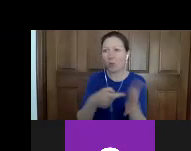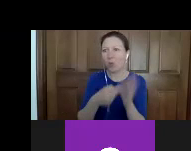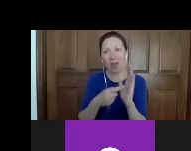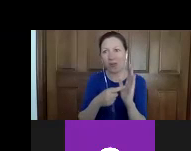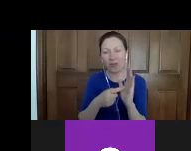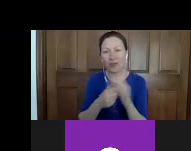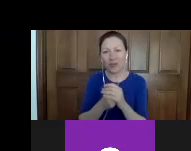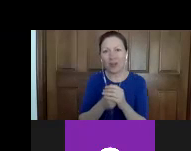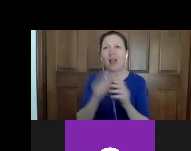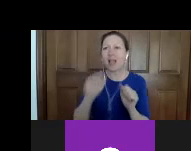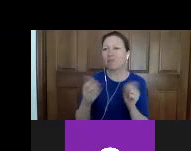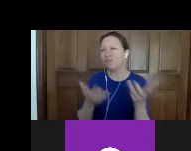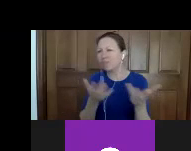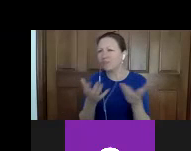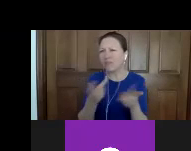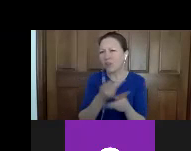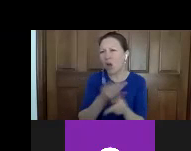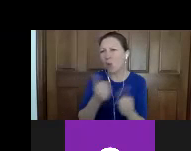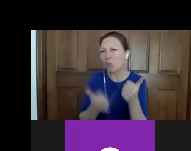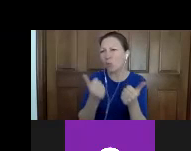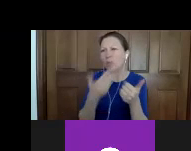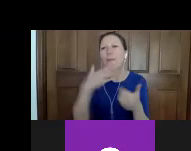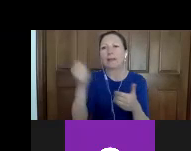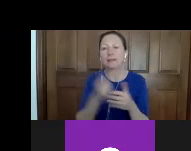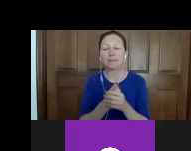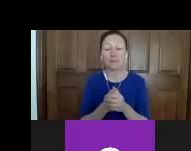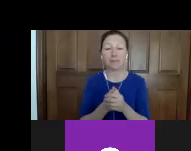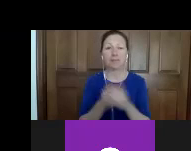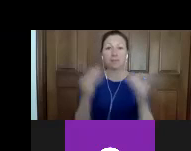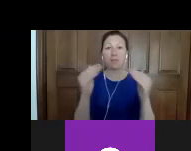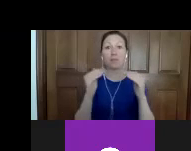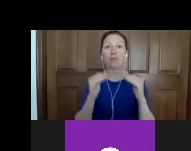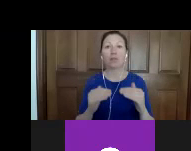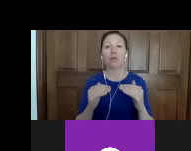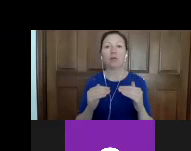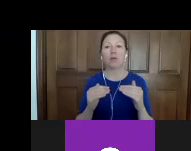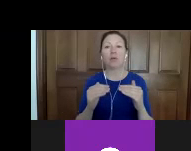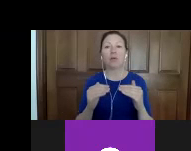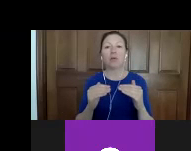example, service animals. If you have a service animal, there may be another employee in the